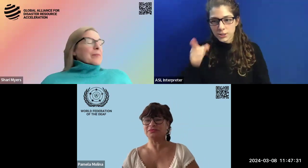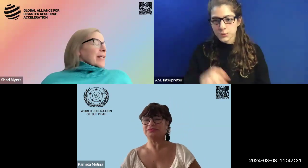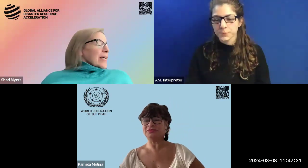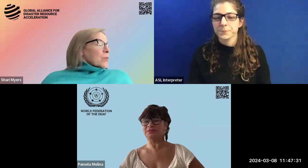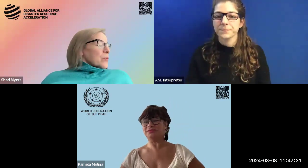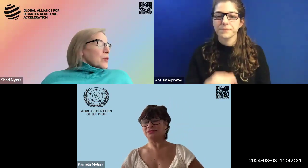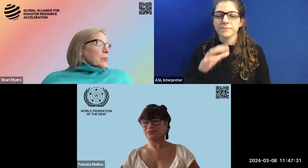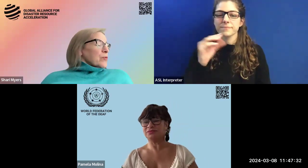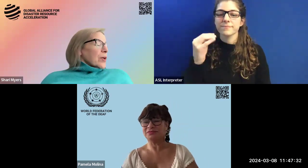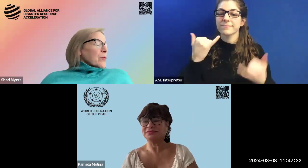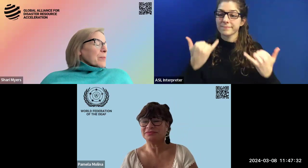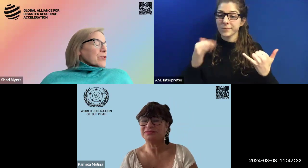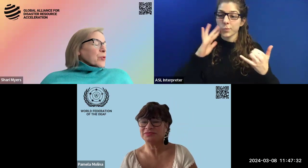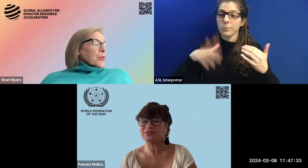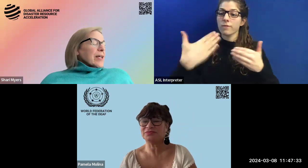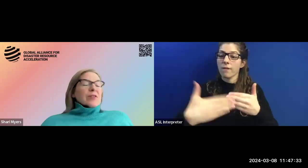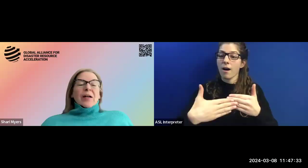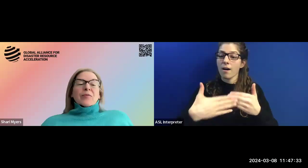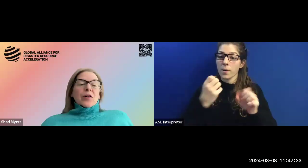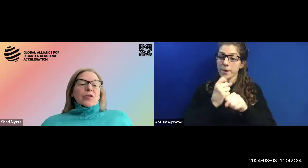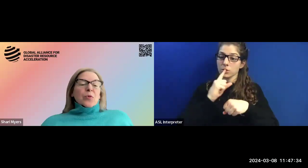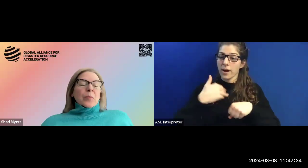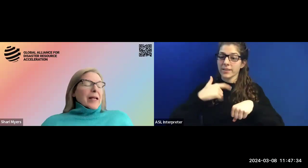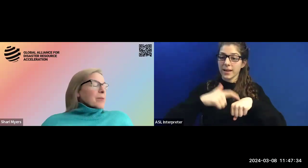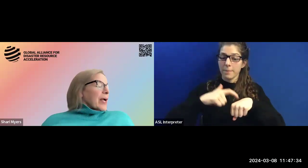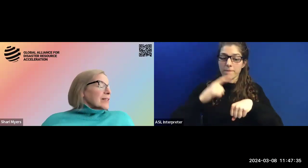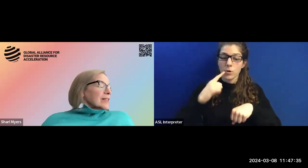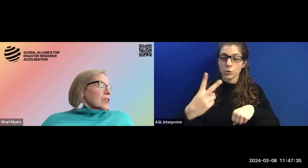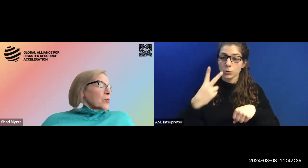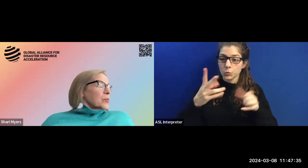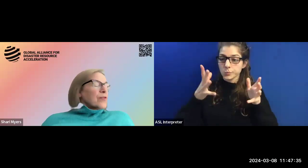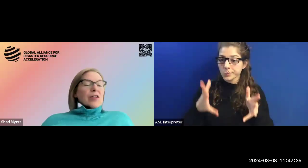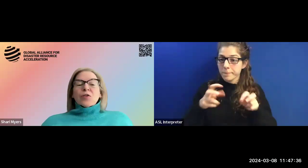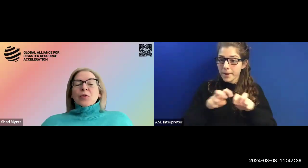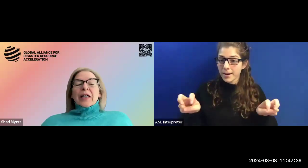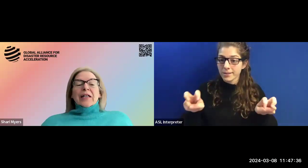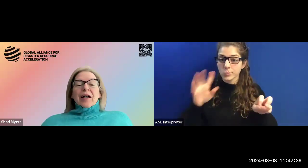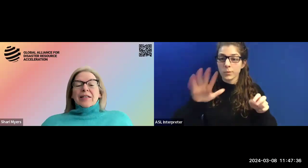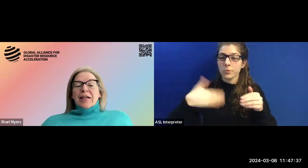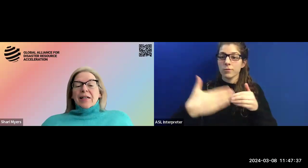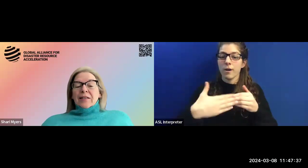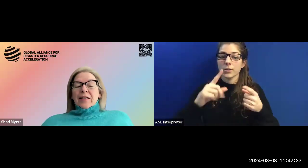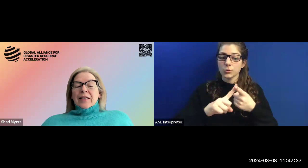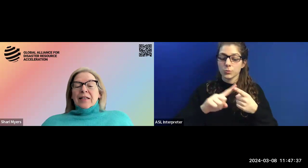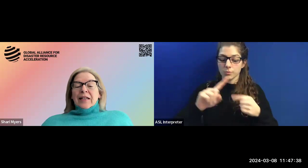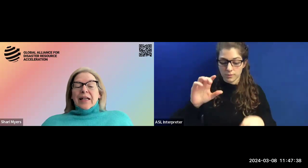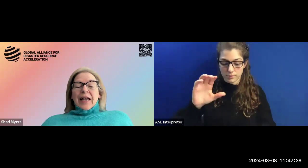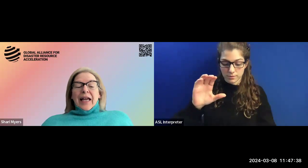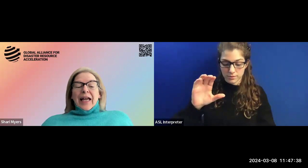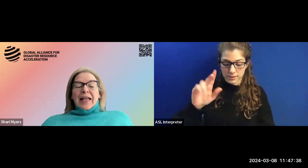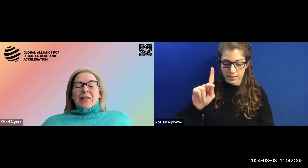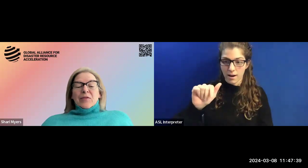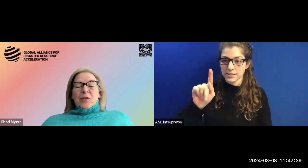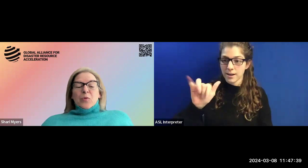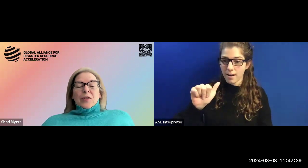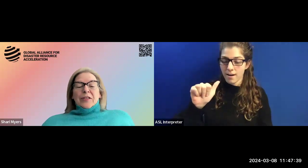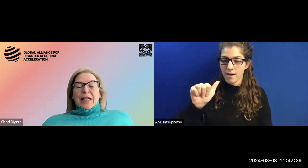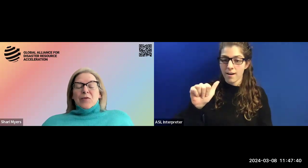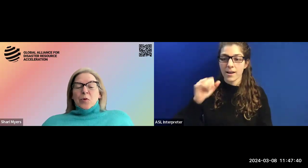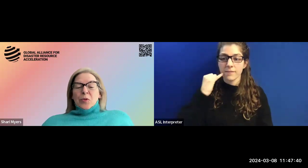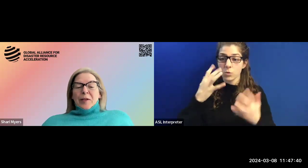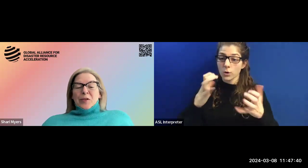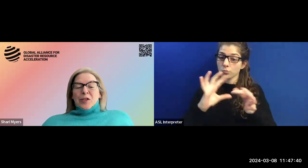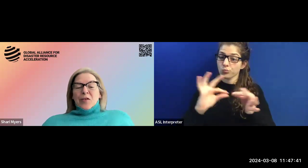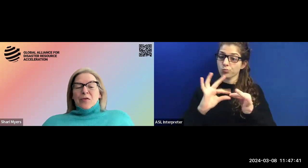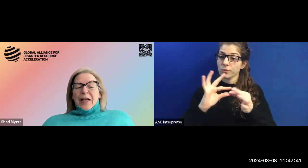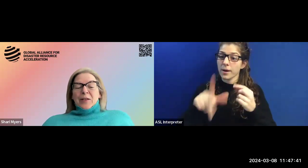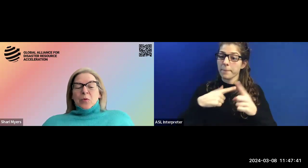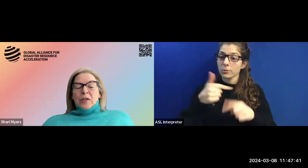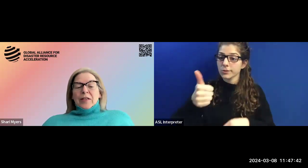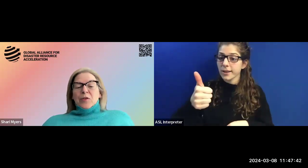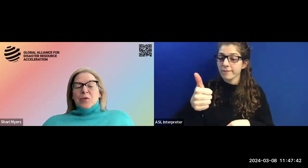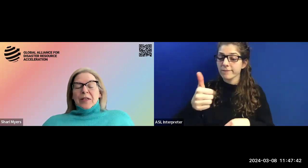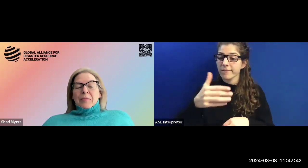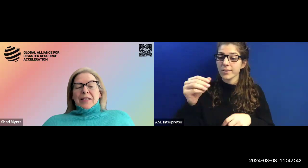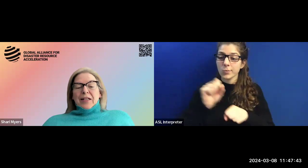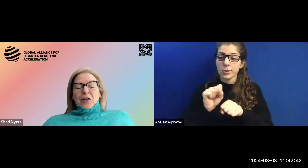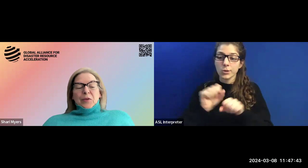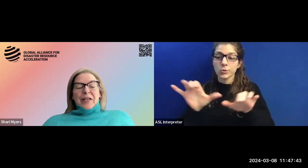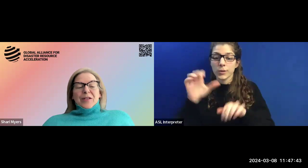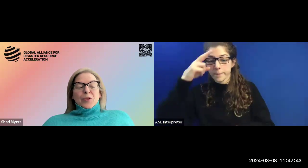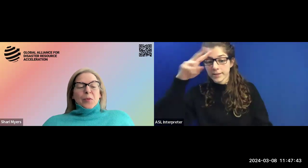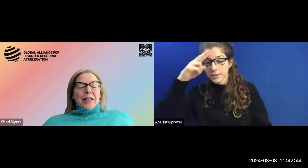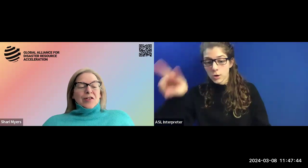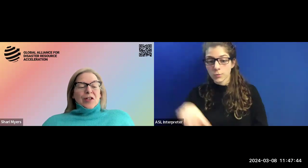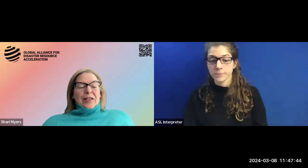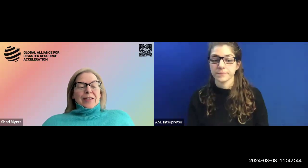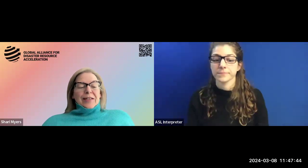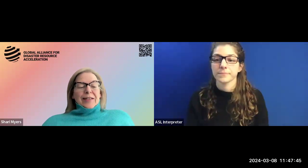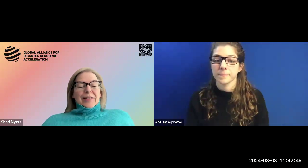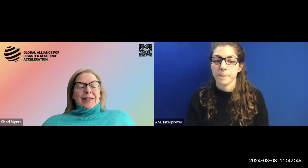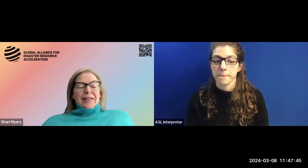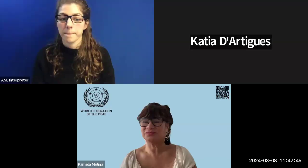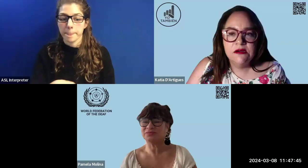And now we will move on. I want to make sure we have time for our two remaining panelists, so we'll move on to Katia, and if you will say a few words about yourself and the work you're doing in Mexico. Thank you so much.